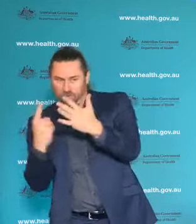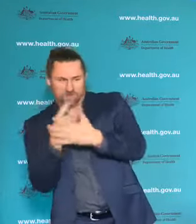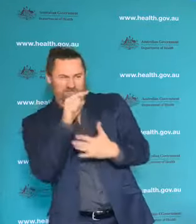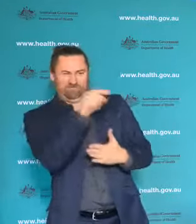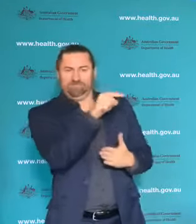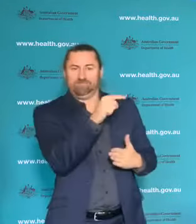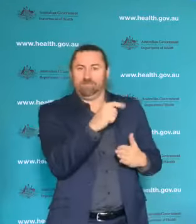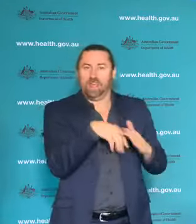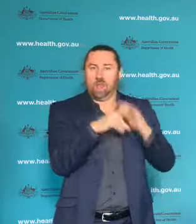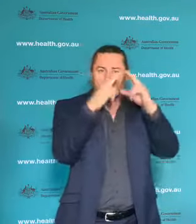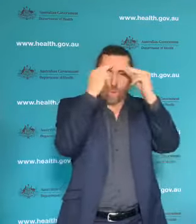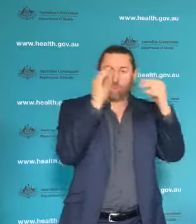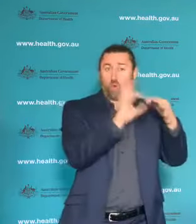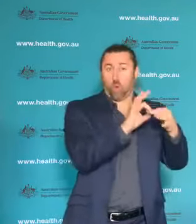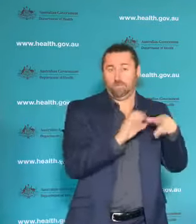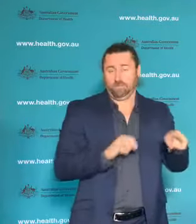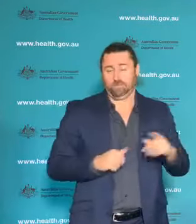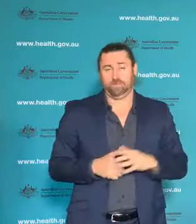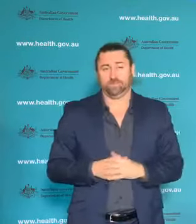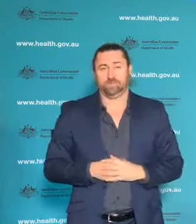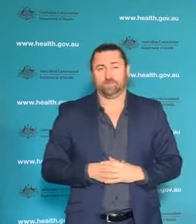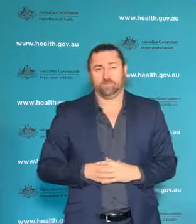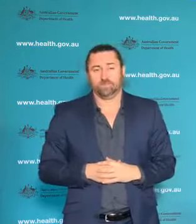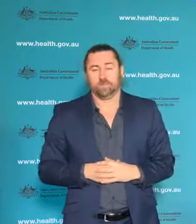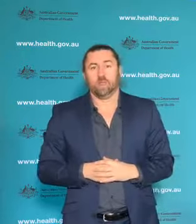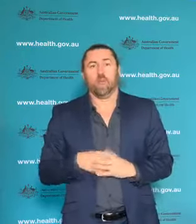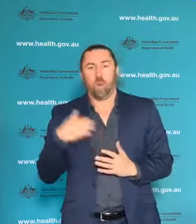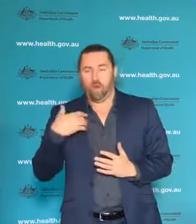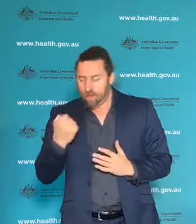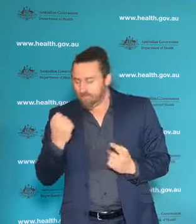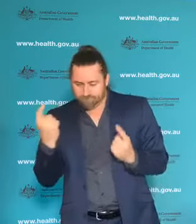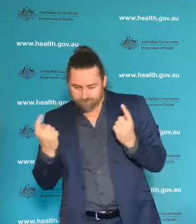a big boost in the provision of personal protective equipment